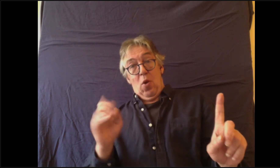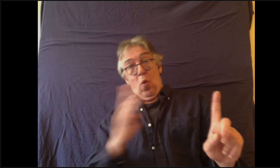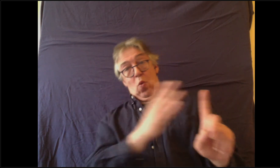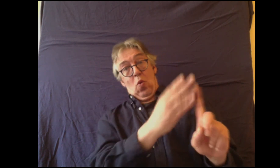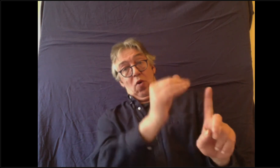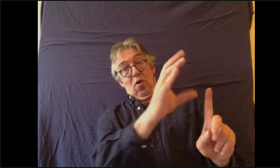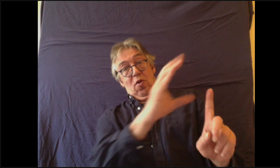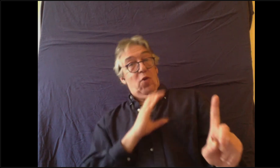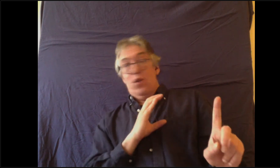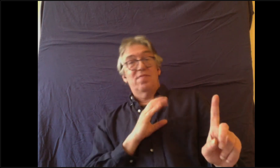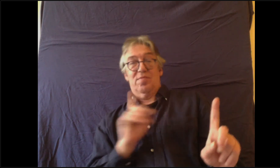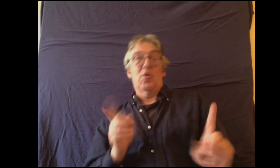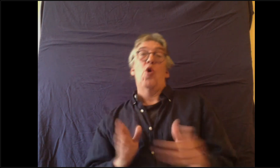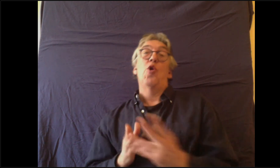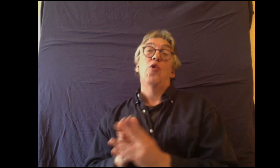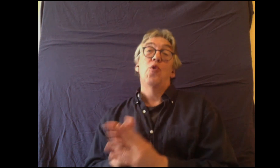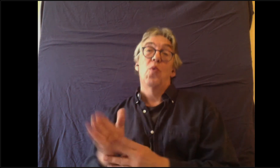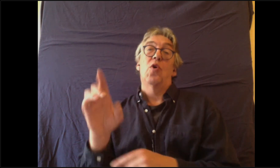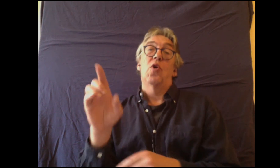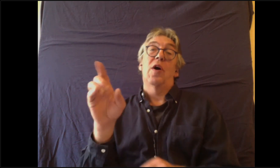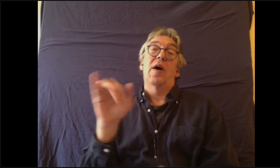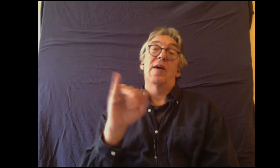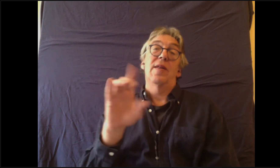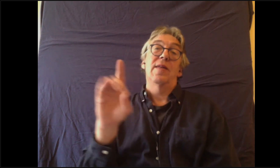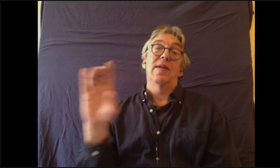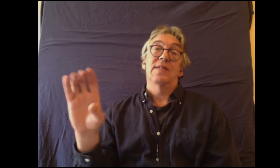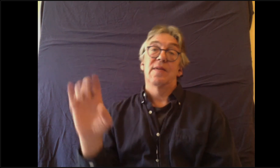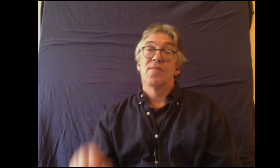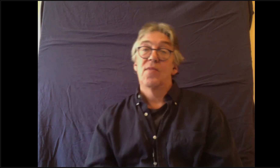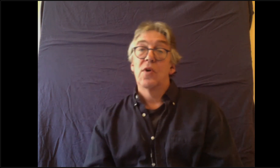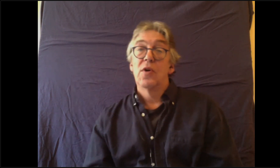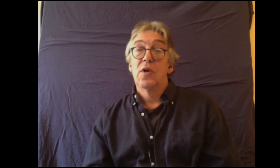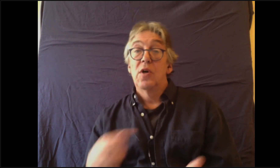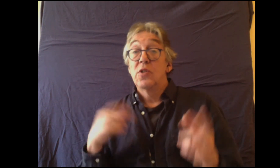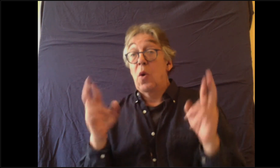This is something that we hope to work on as well.